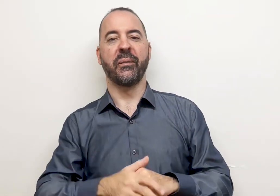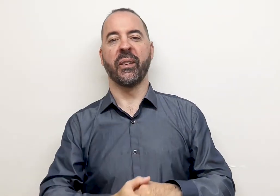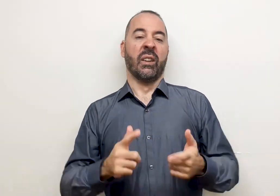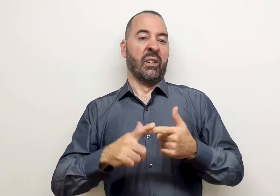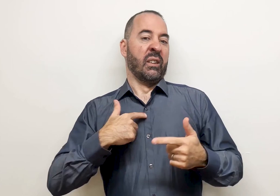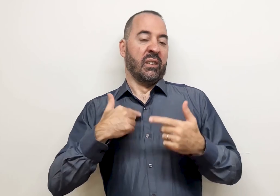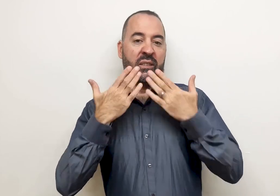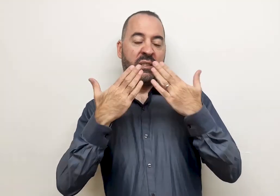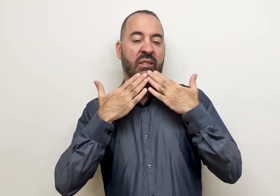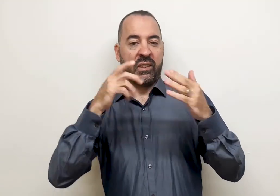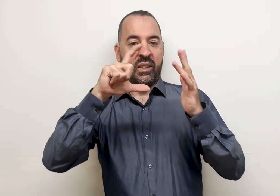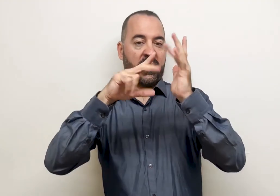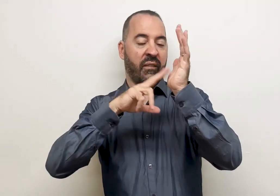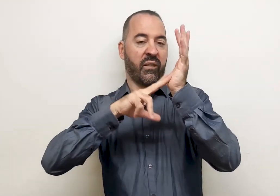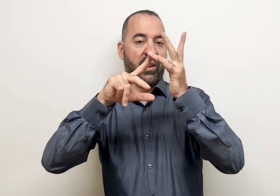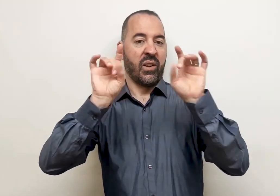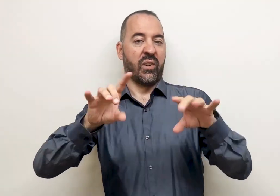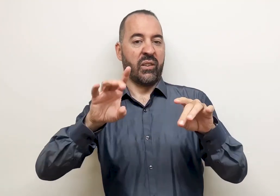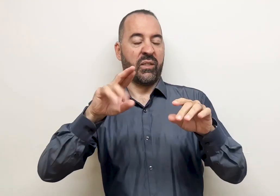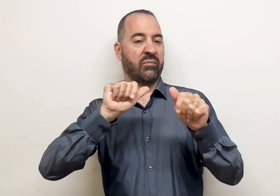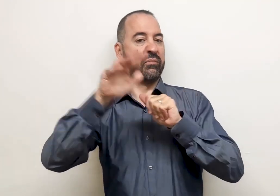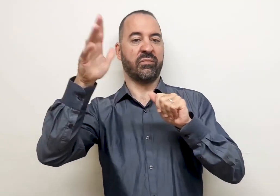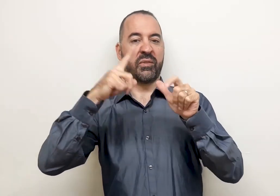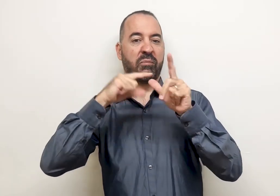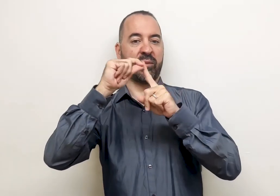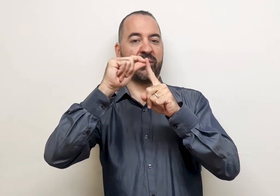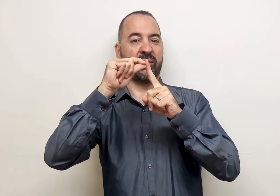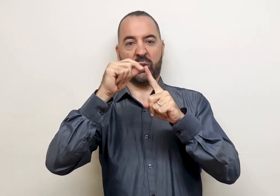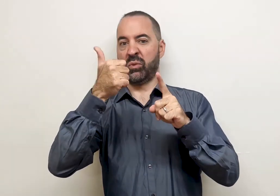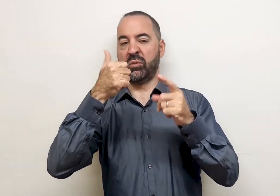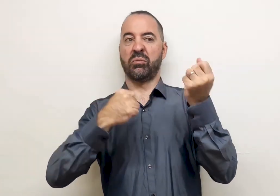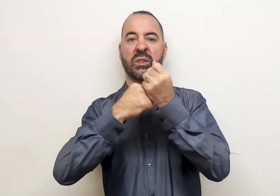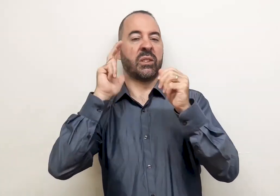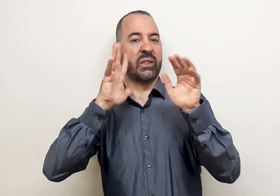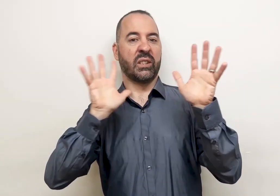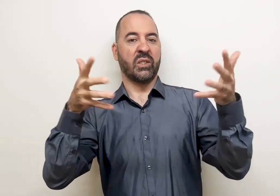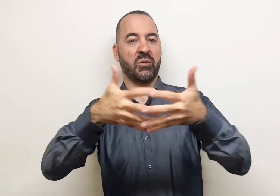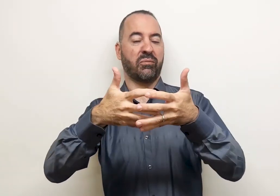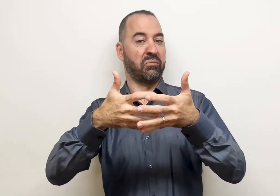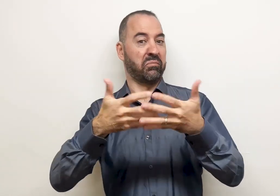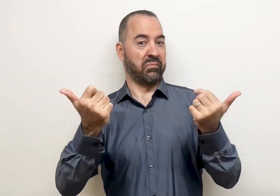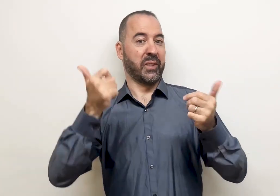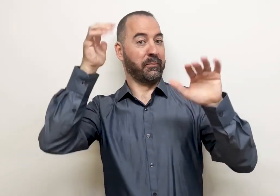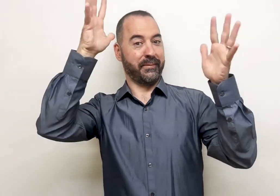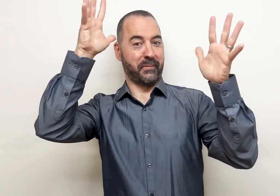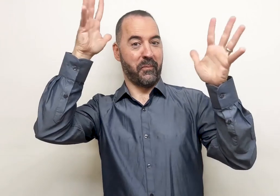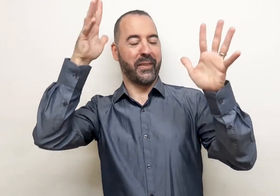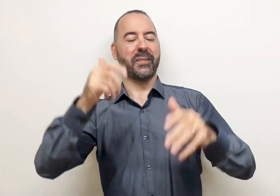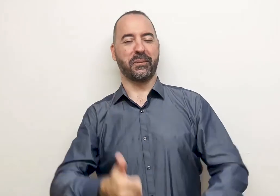I want to thank Convo Australia for their great app and for supporting the Deaf Ecosystem!